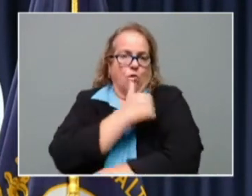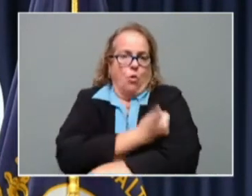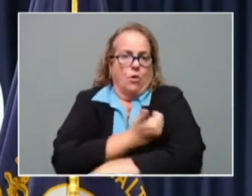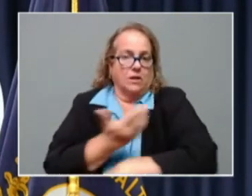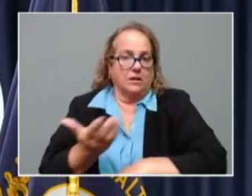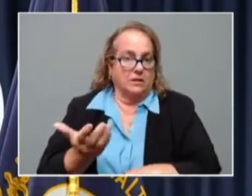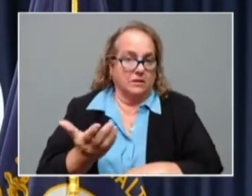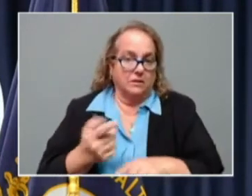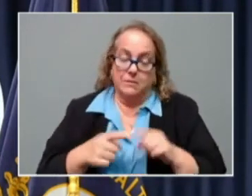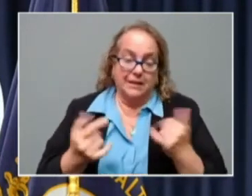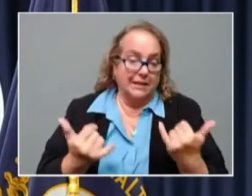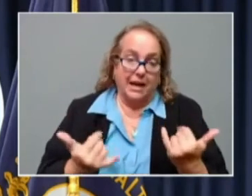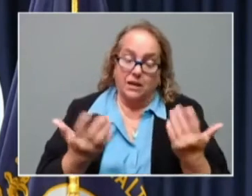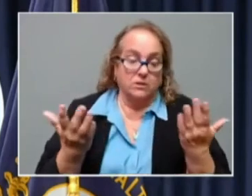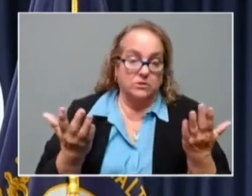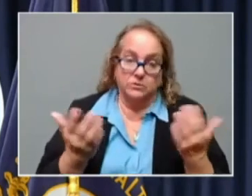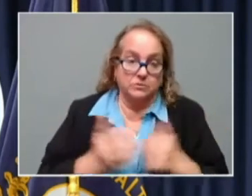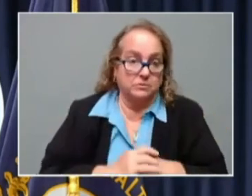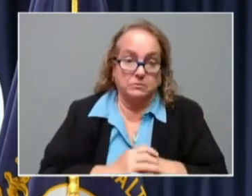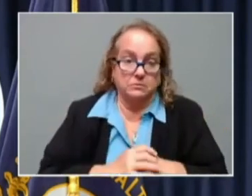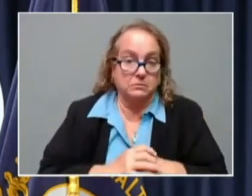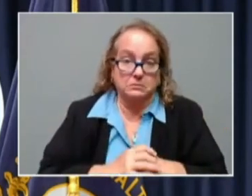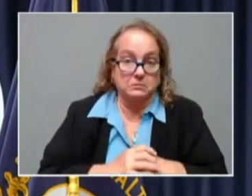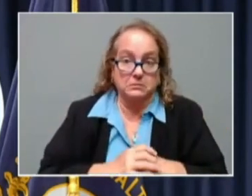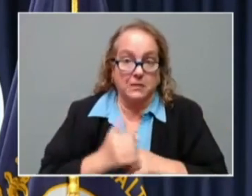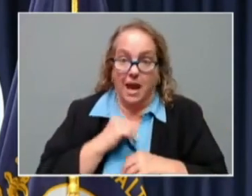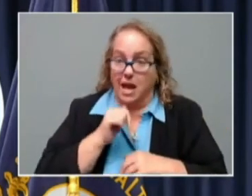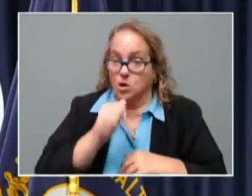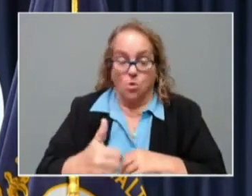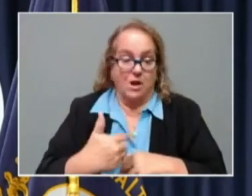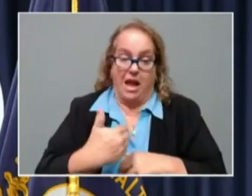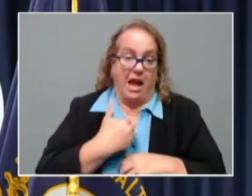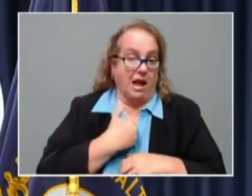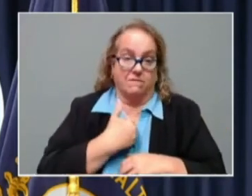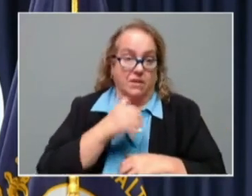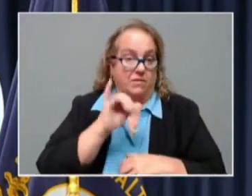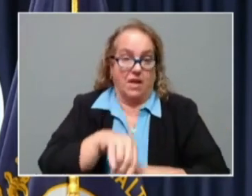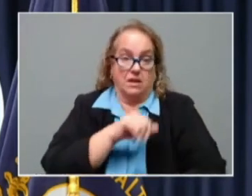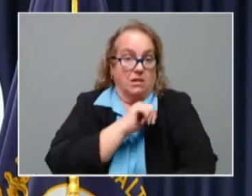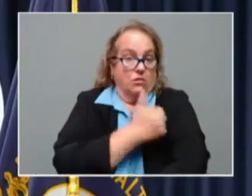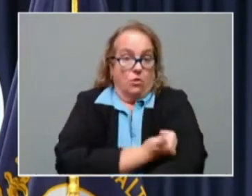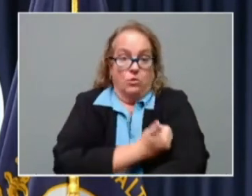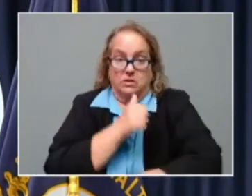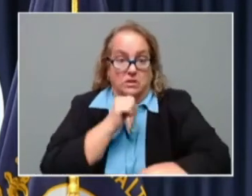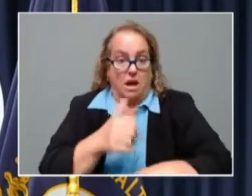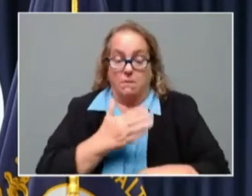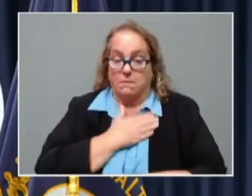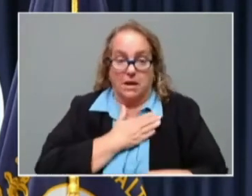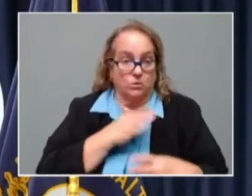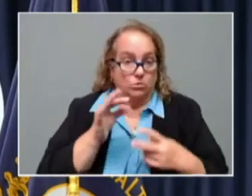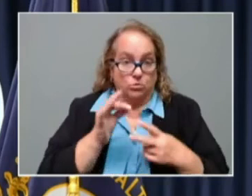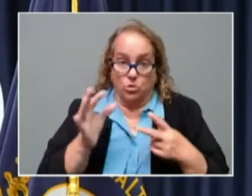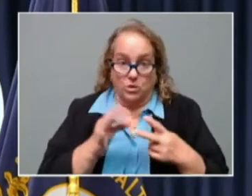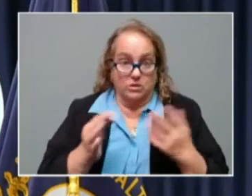seeing, but that is no longer an option. And so I'm going to continue to promote